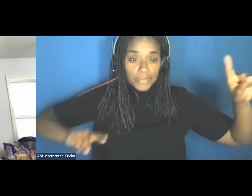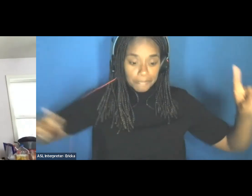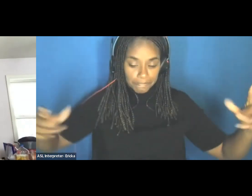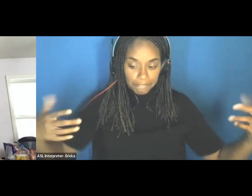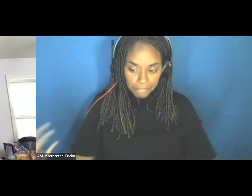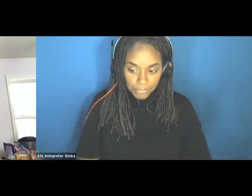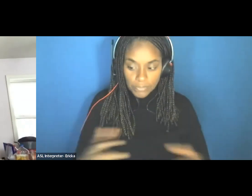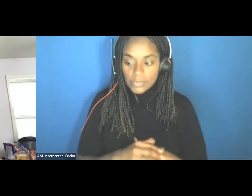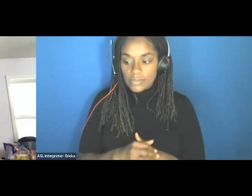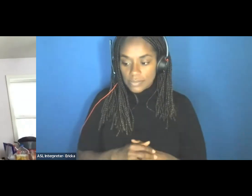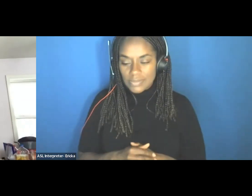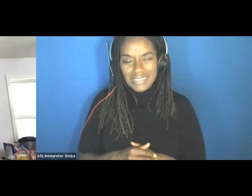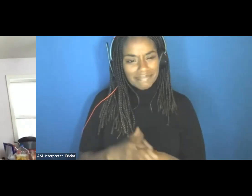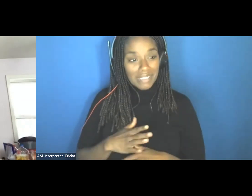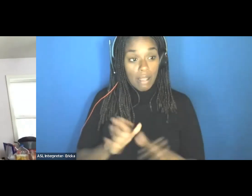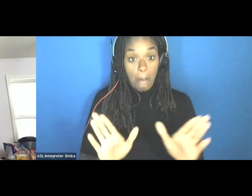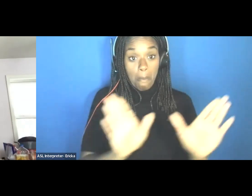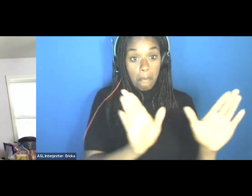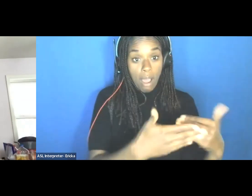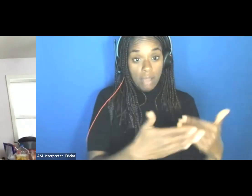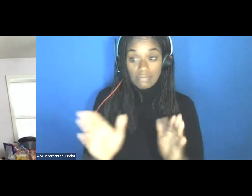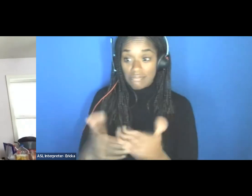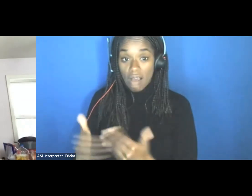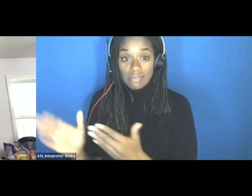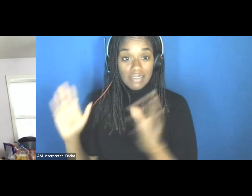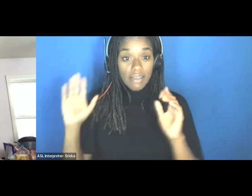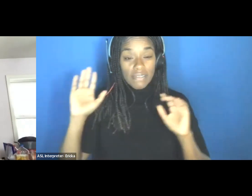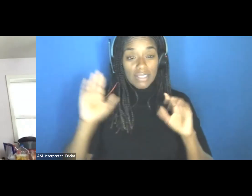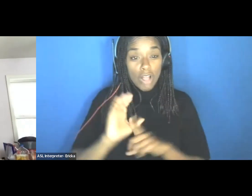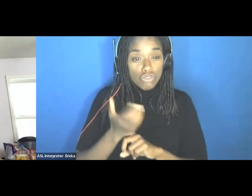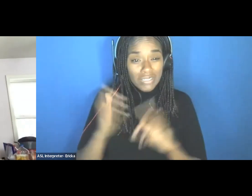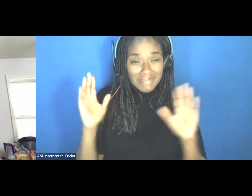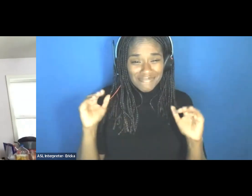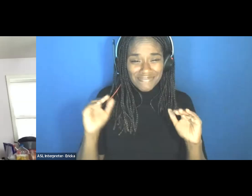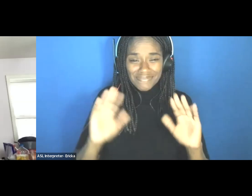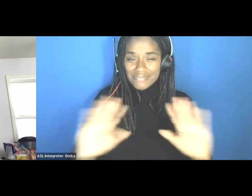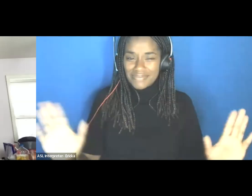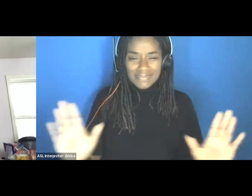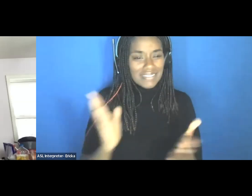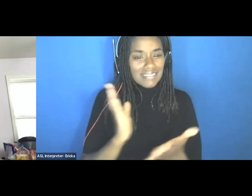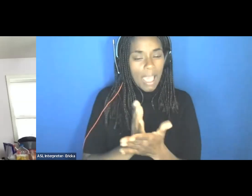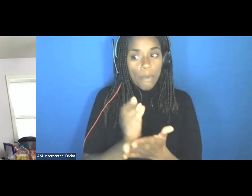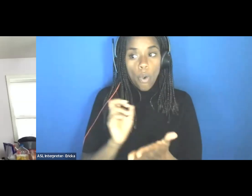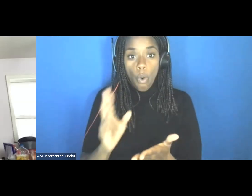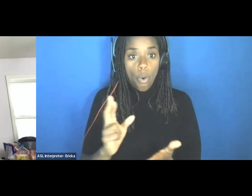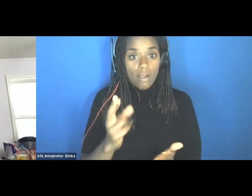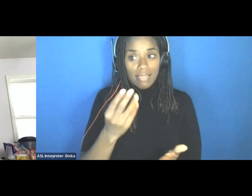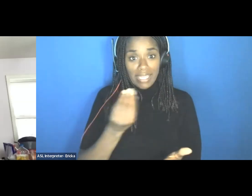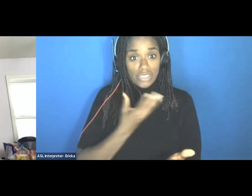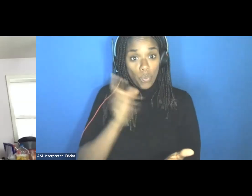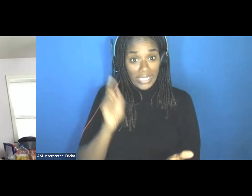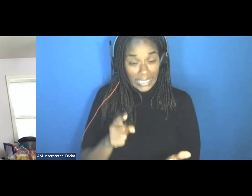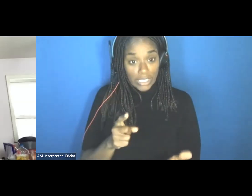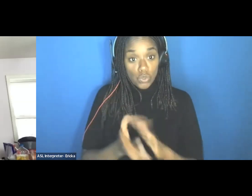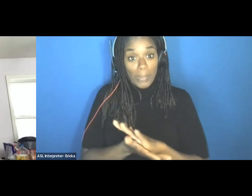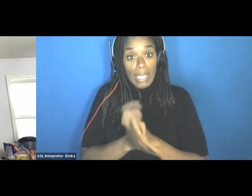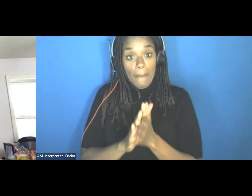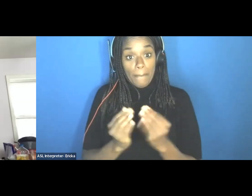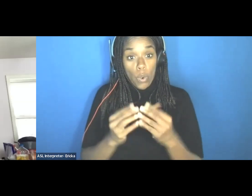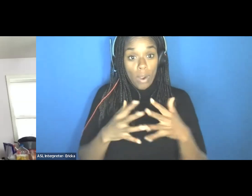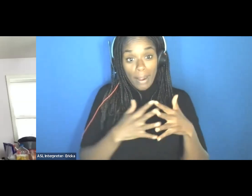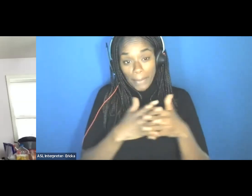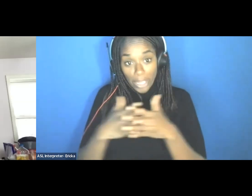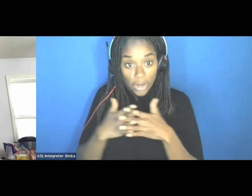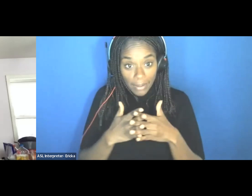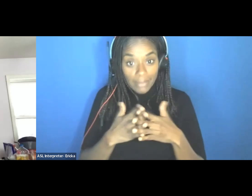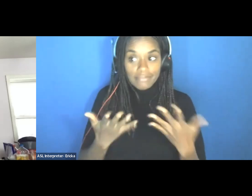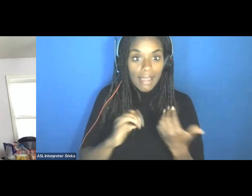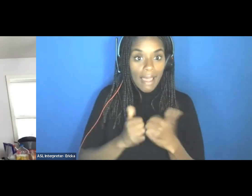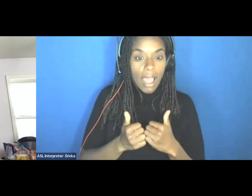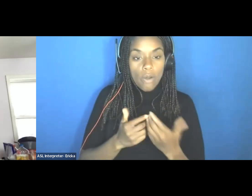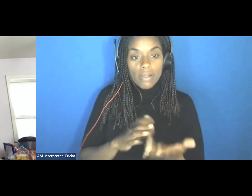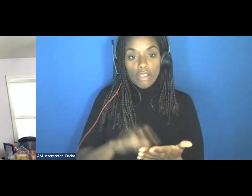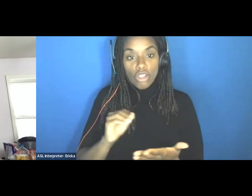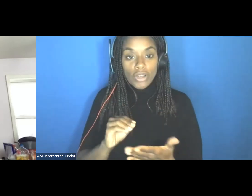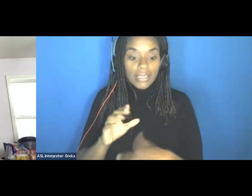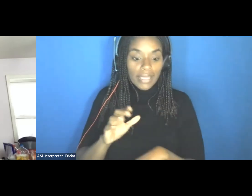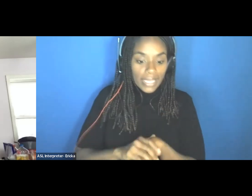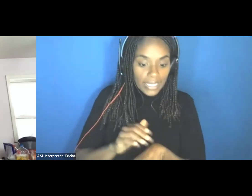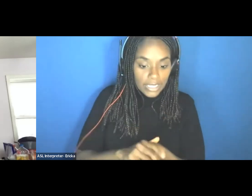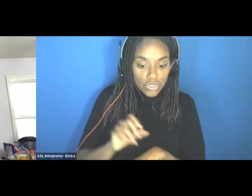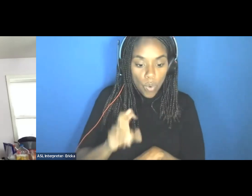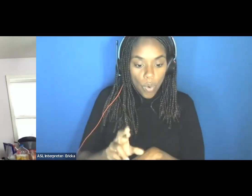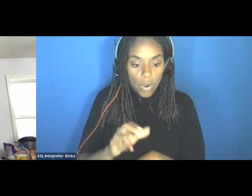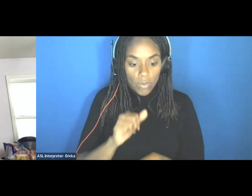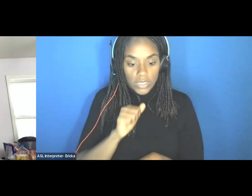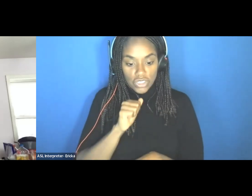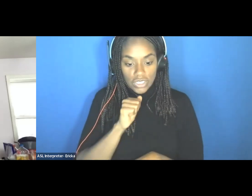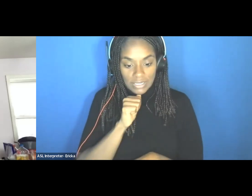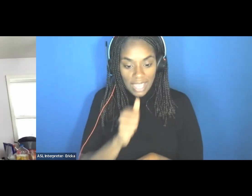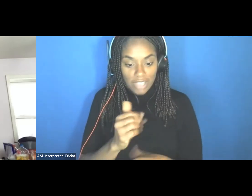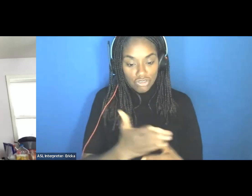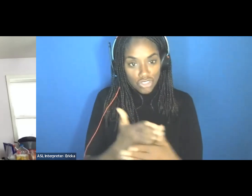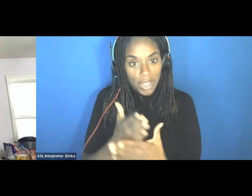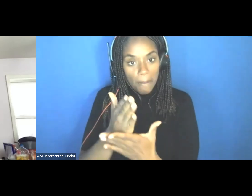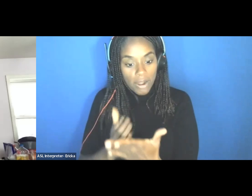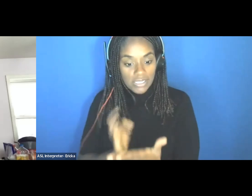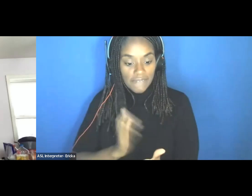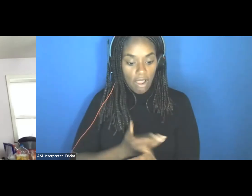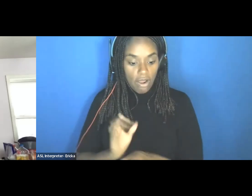It really is.